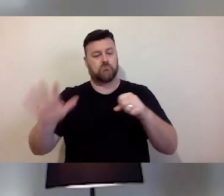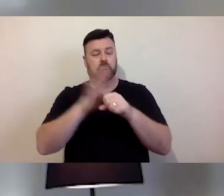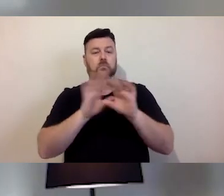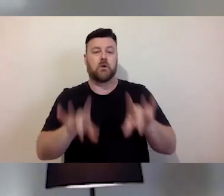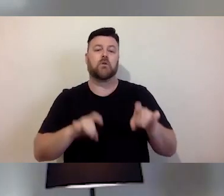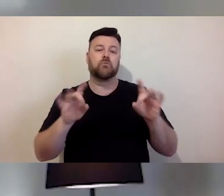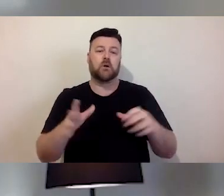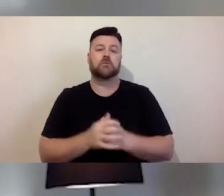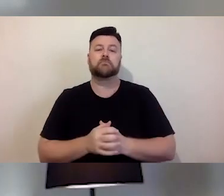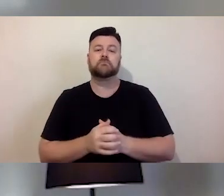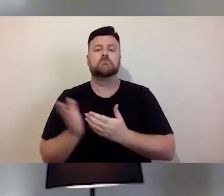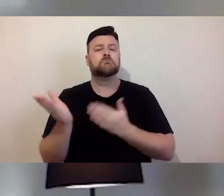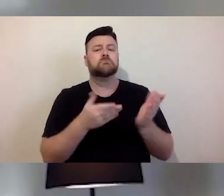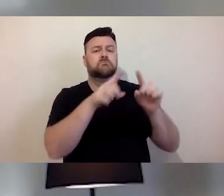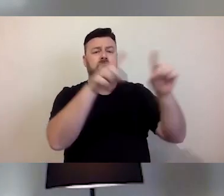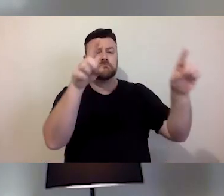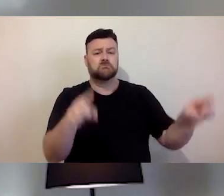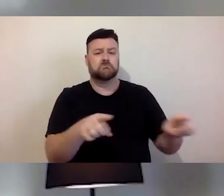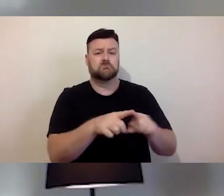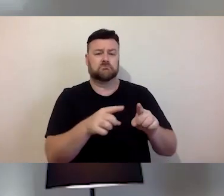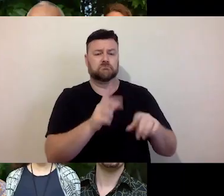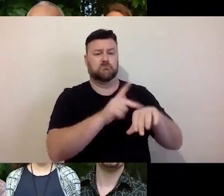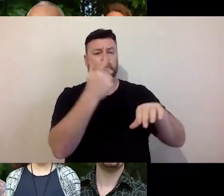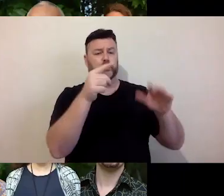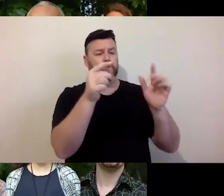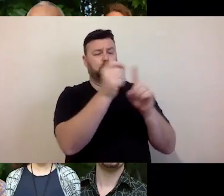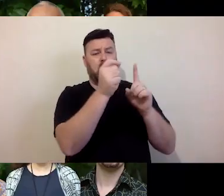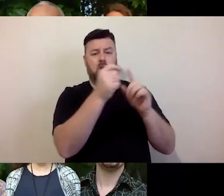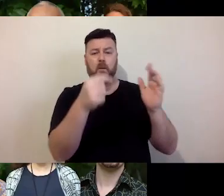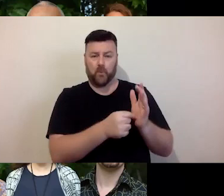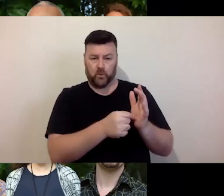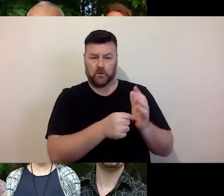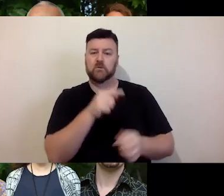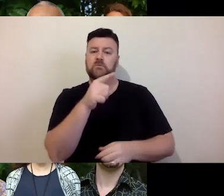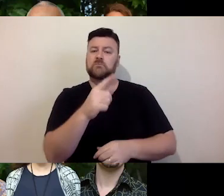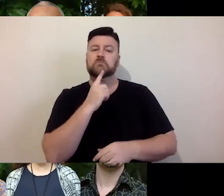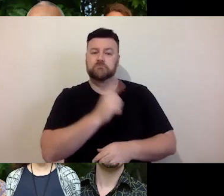Currently on screen is a blue power point slide